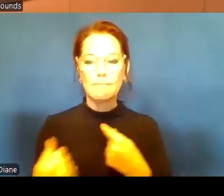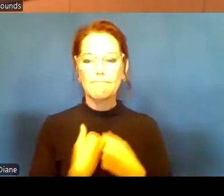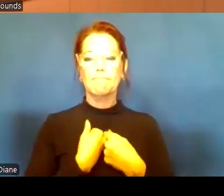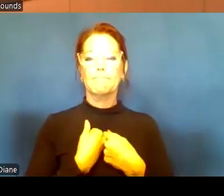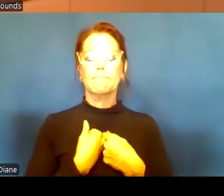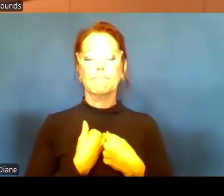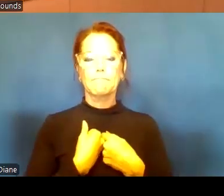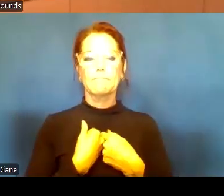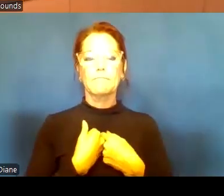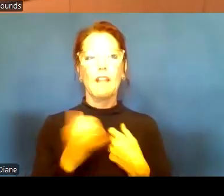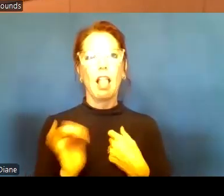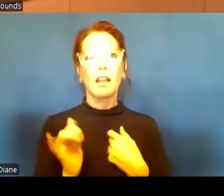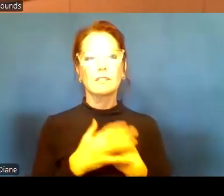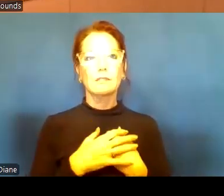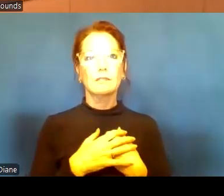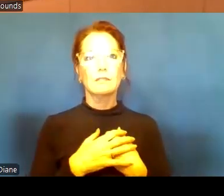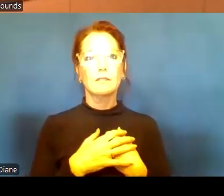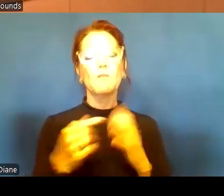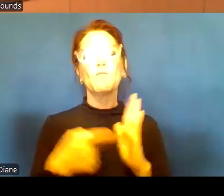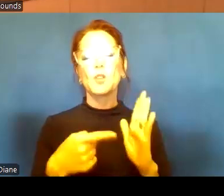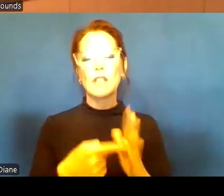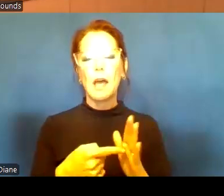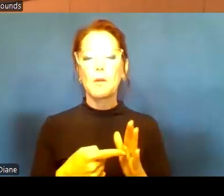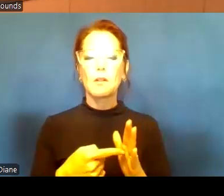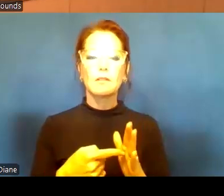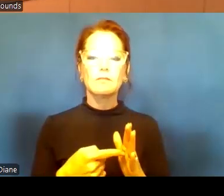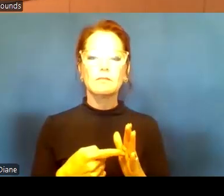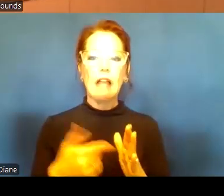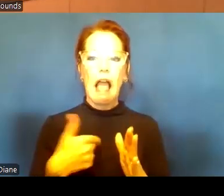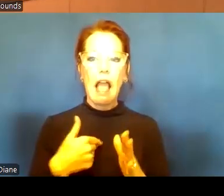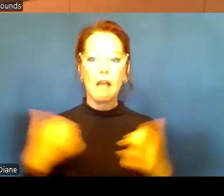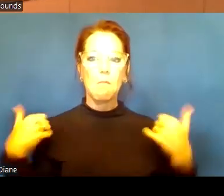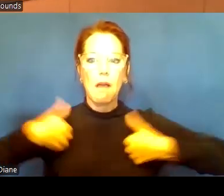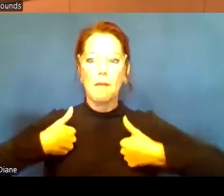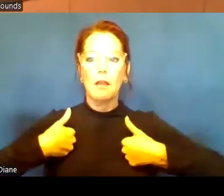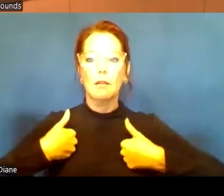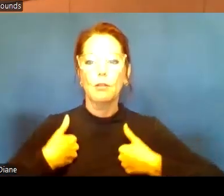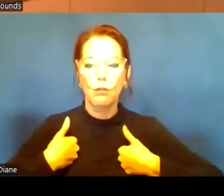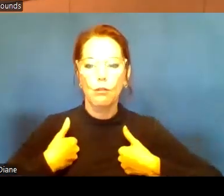holding a heavy backpack that I didn't realize I was holding until I got to put it down um and